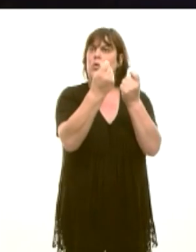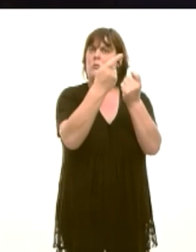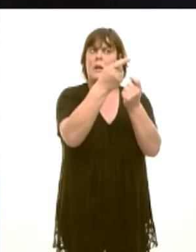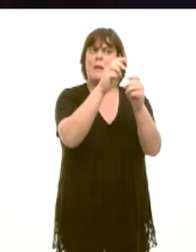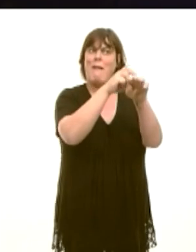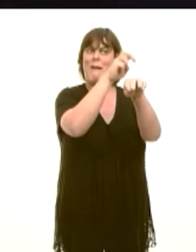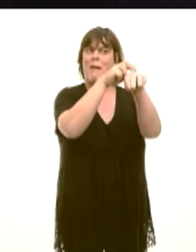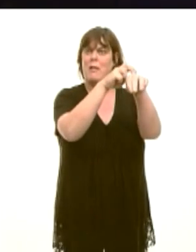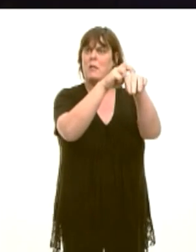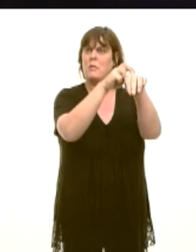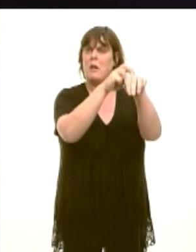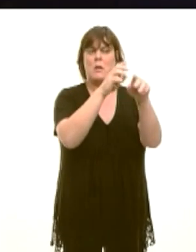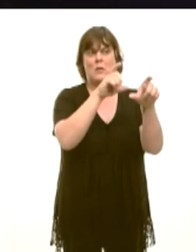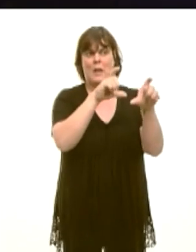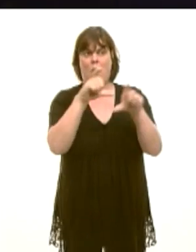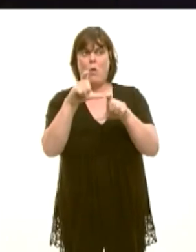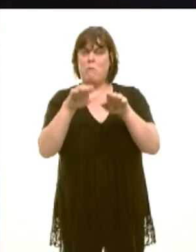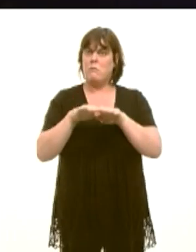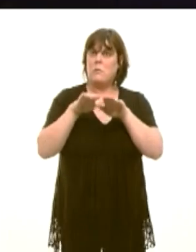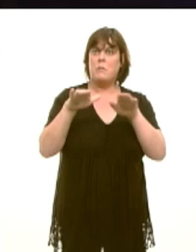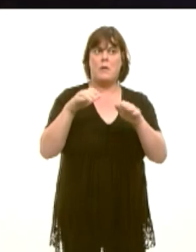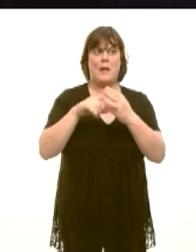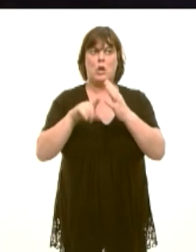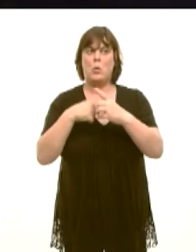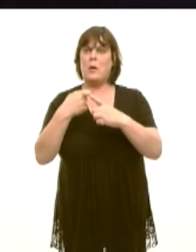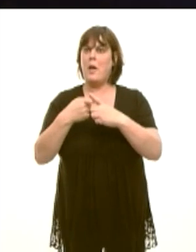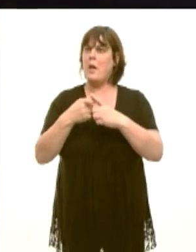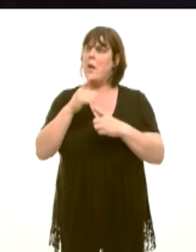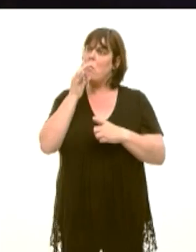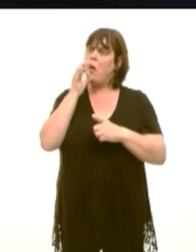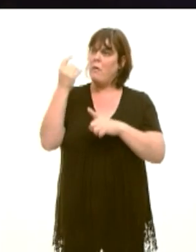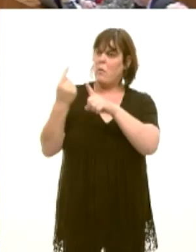isles? Will he as a matter of urgency take forward his request for a constitutional convention